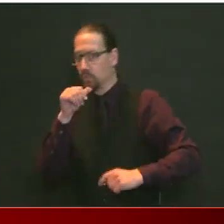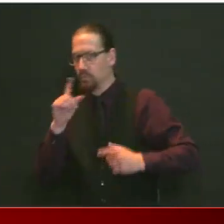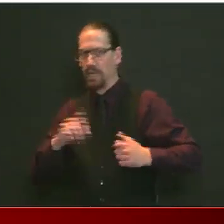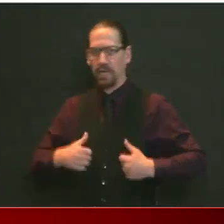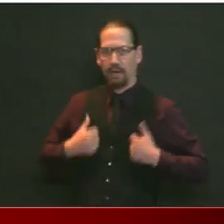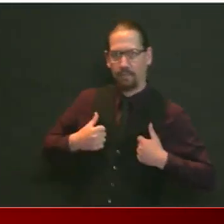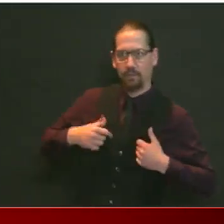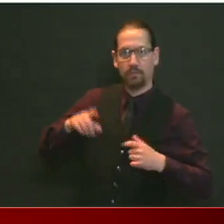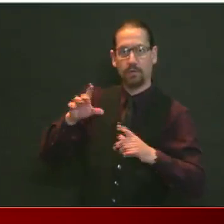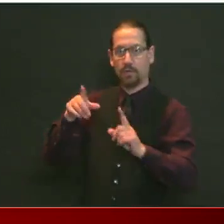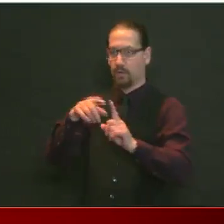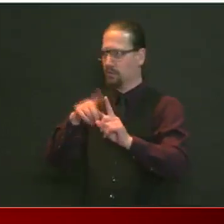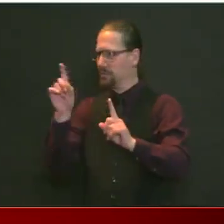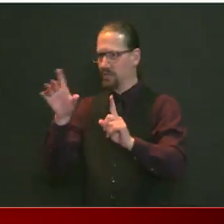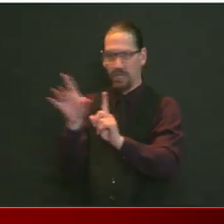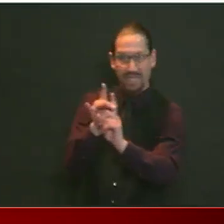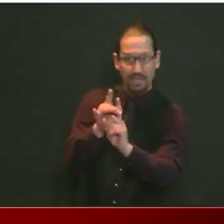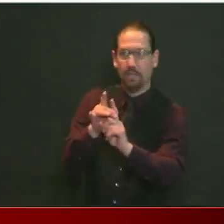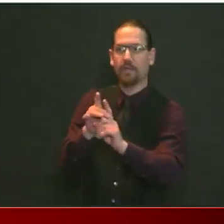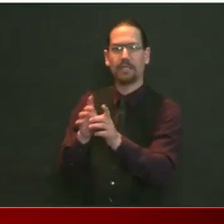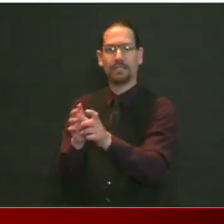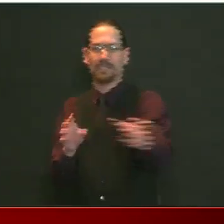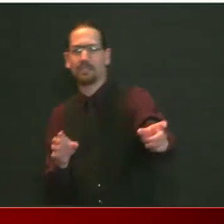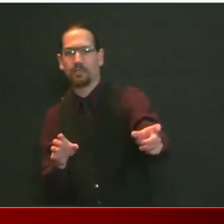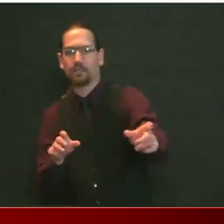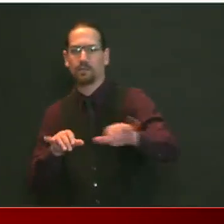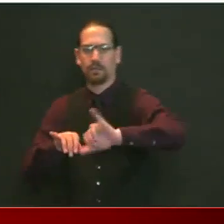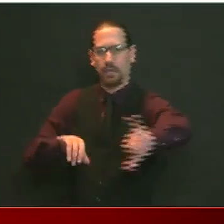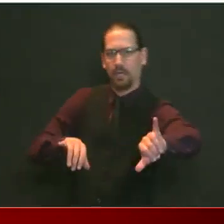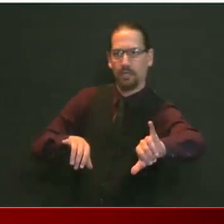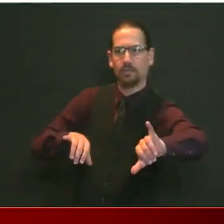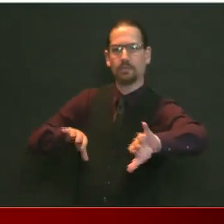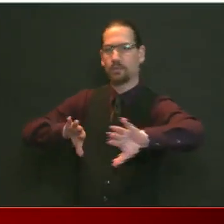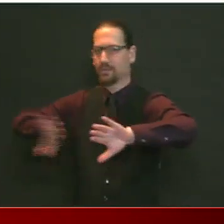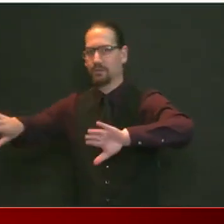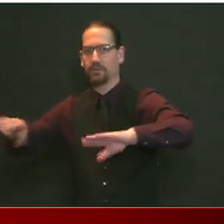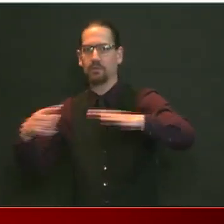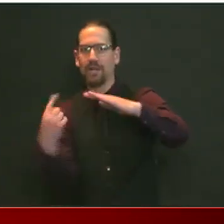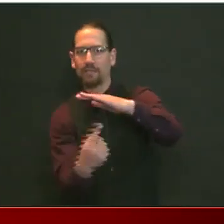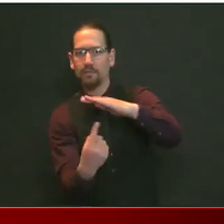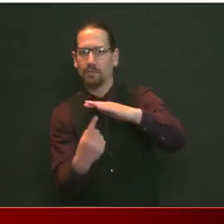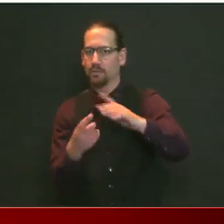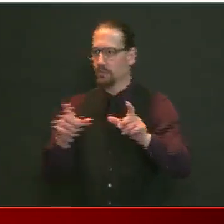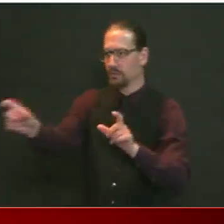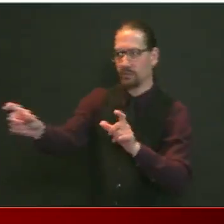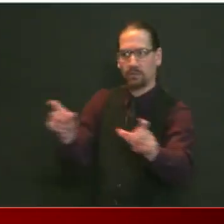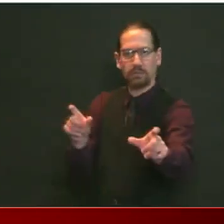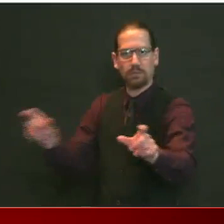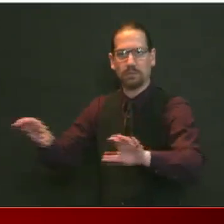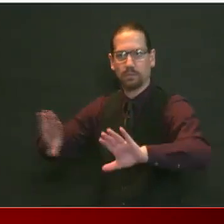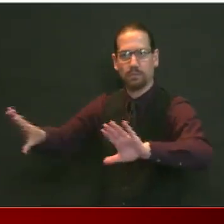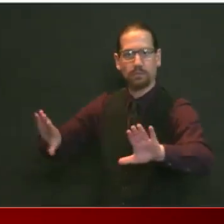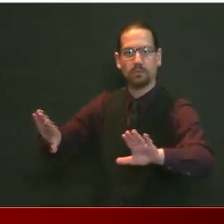WHICH IS TO CONTINUE TO IDENTIFY WHERE THERE ARE RESIDENTS OR STAFF WHO ARE POSITIVE, GET THEM THE CARE THAT THEY NEED, GET